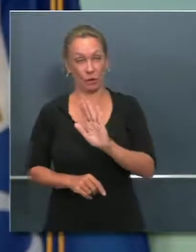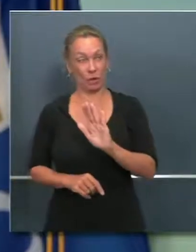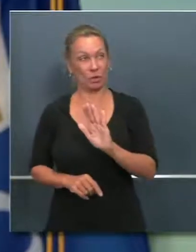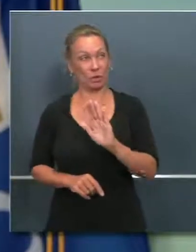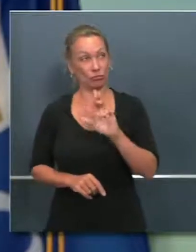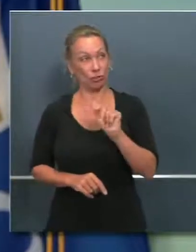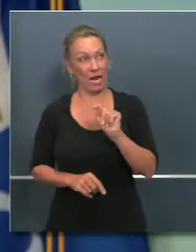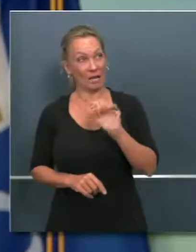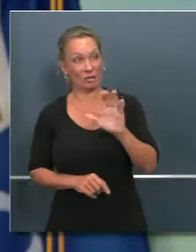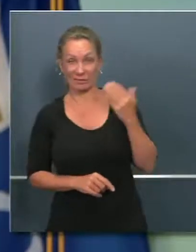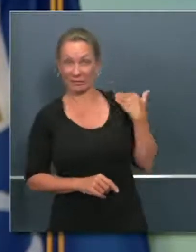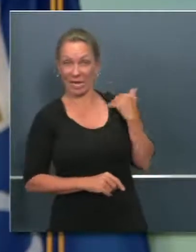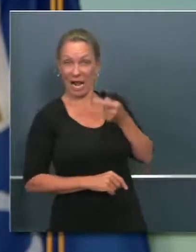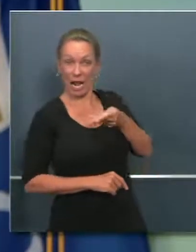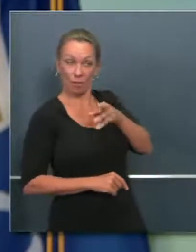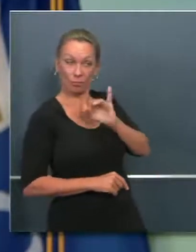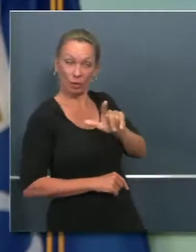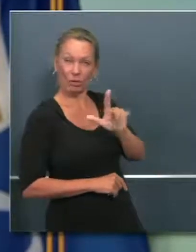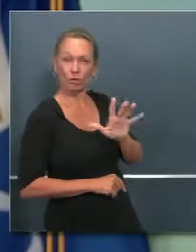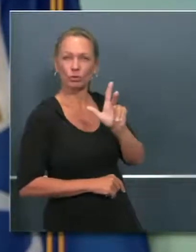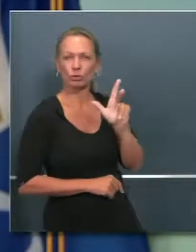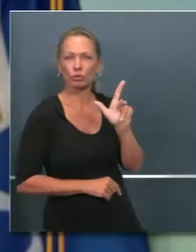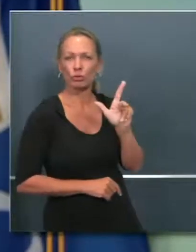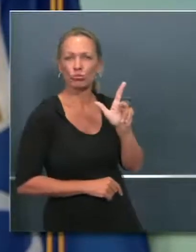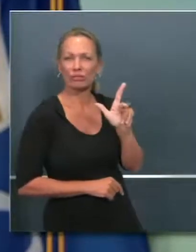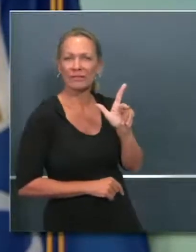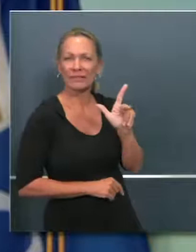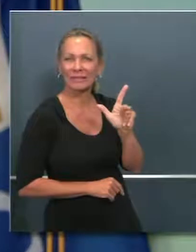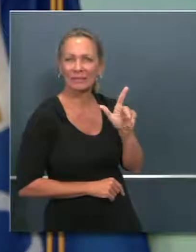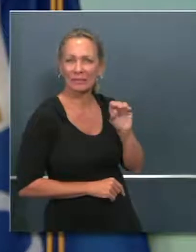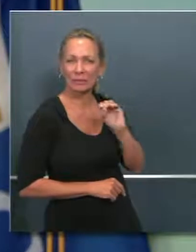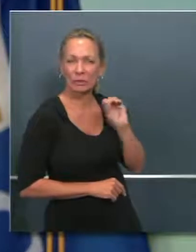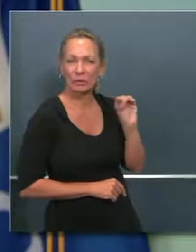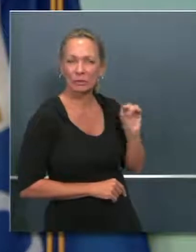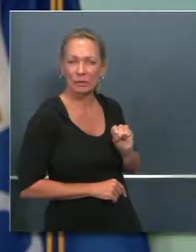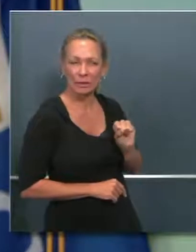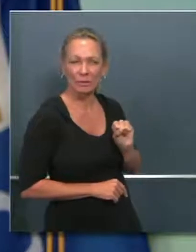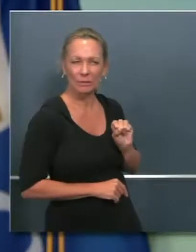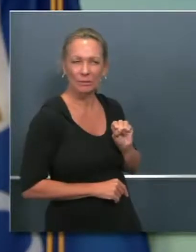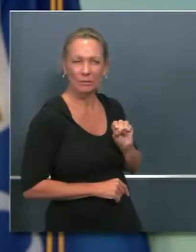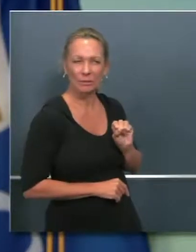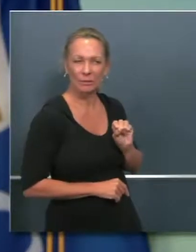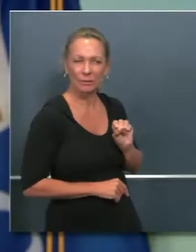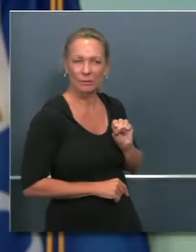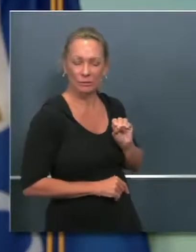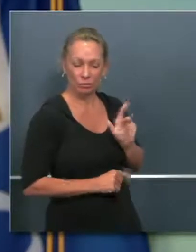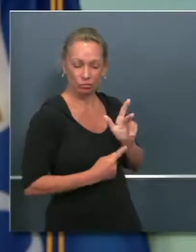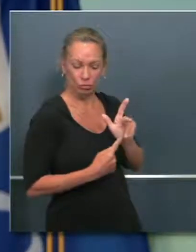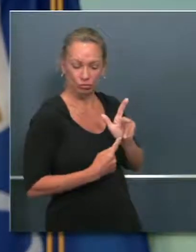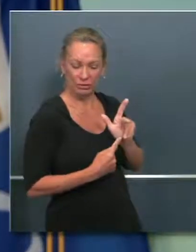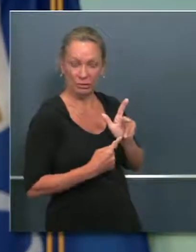percent and that raised red flags and over the course of many many weeks we've been supporting